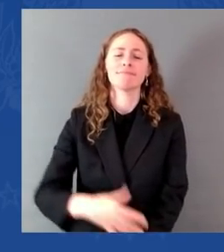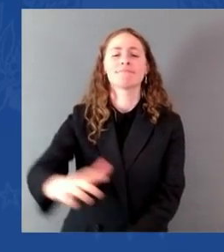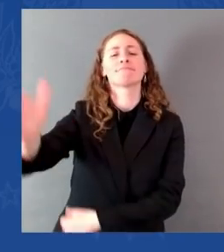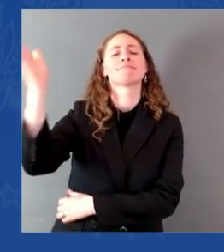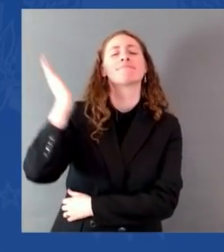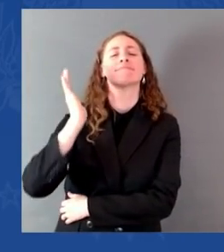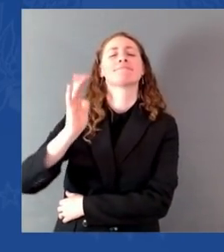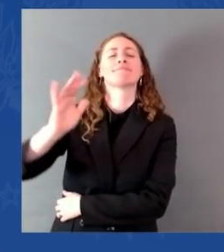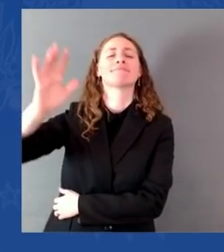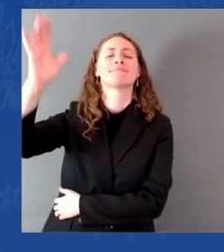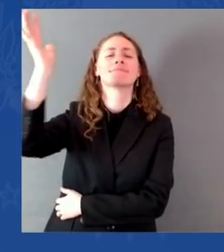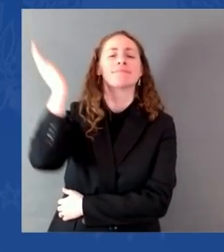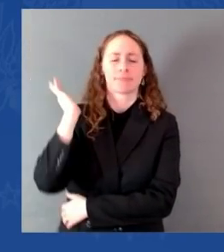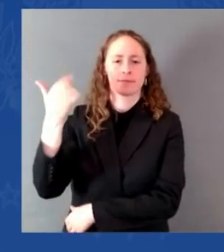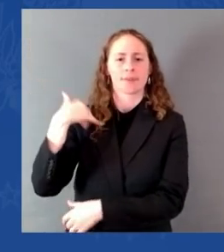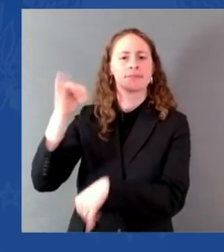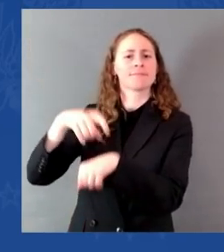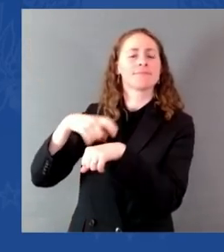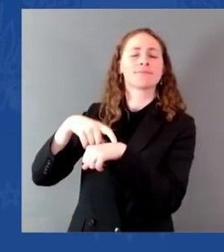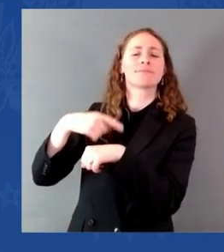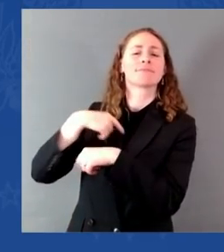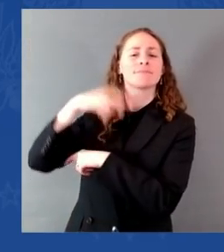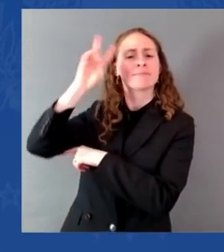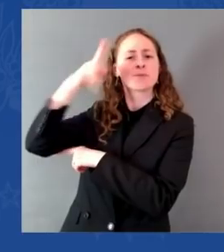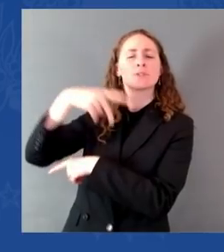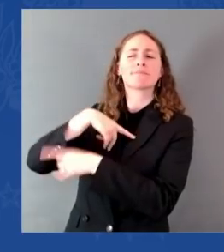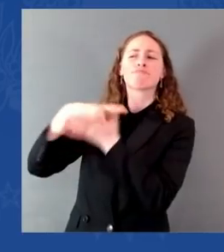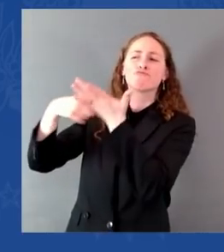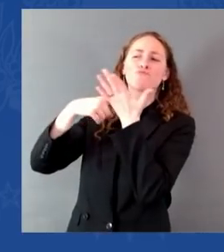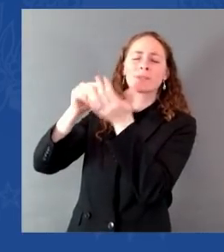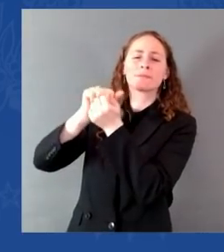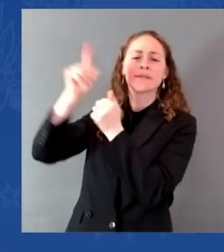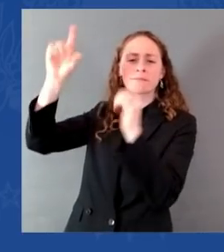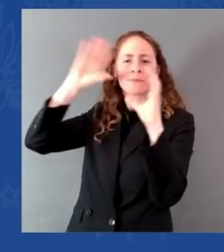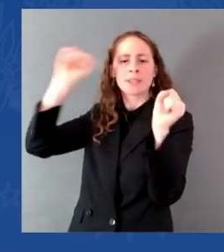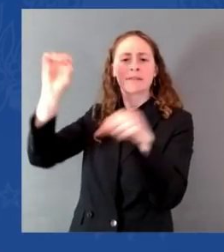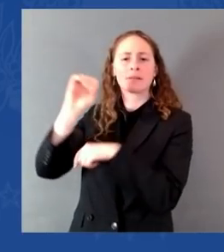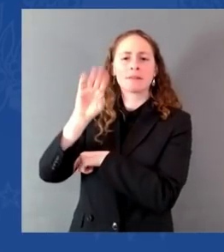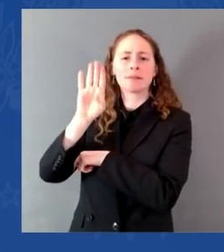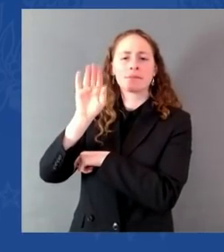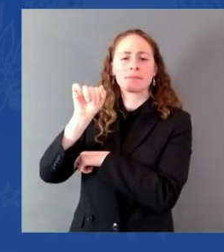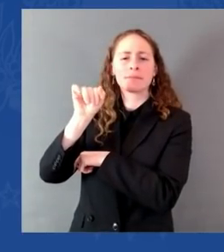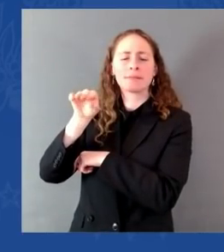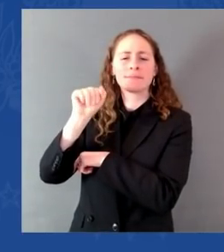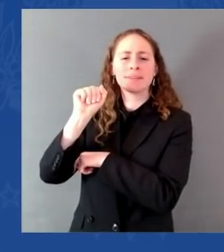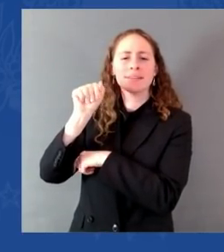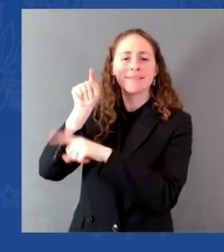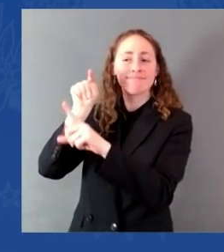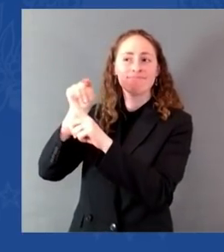And I went back and I made sure I was talking on his left ear, because it was -- all of -- he was down the hallway.